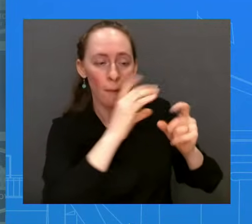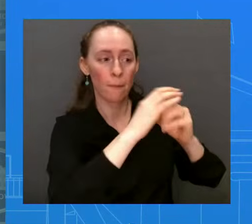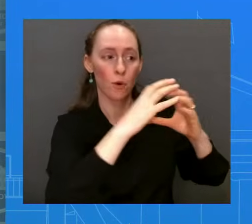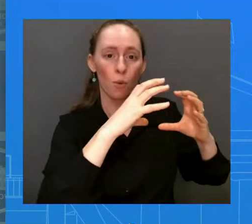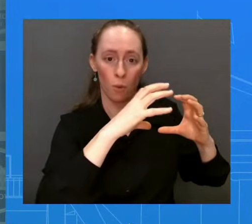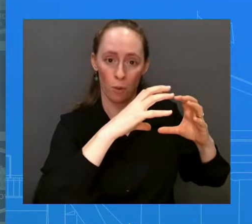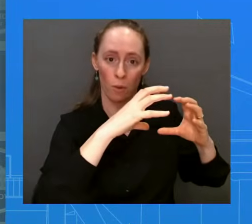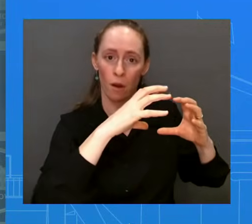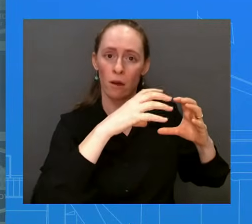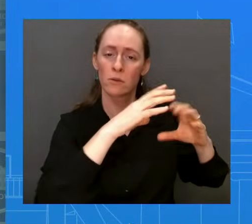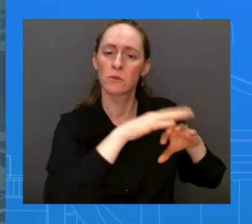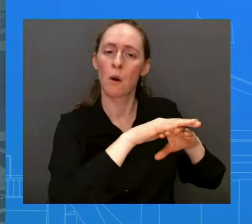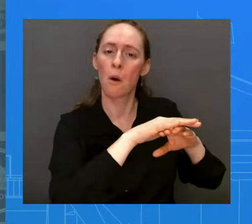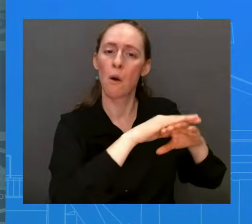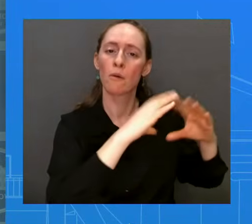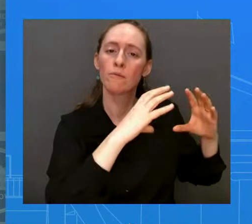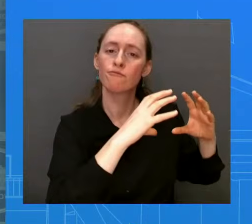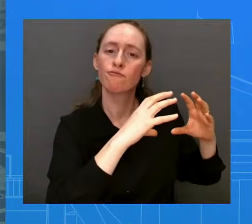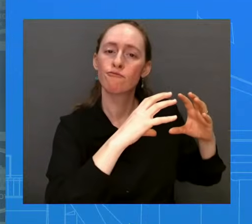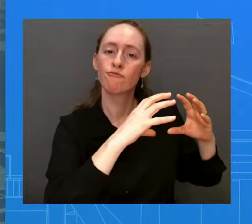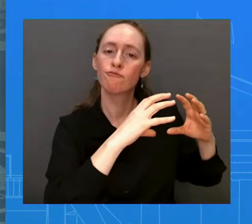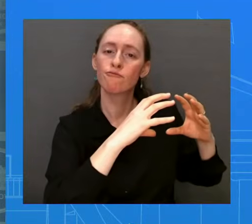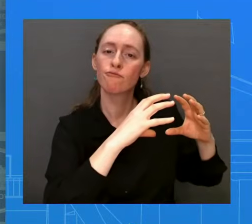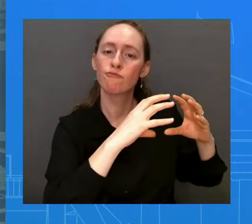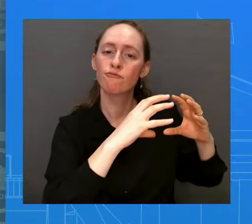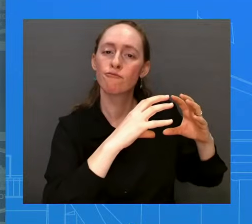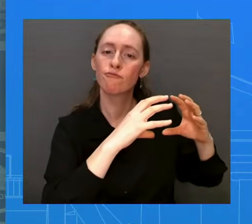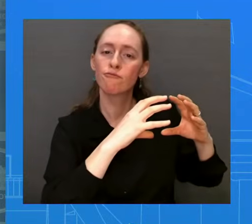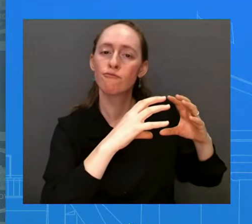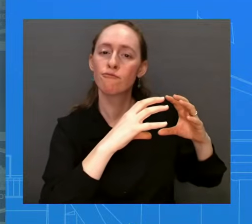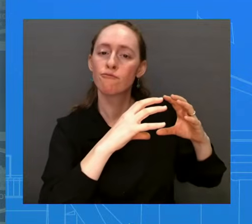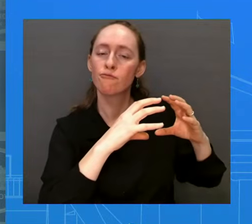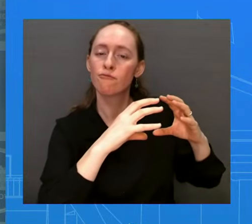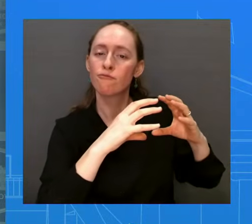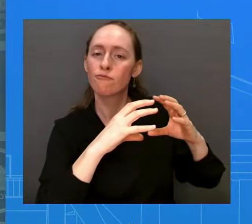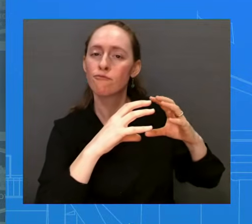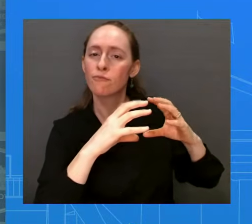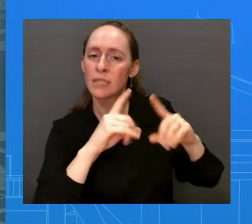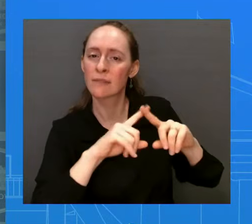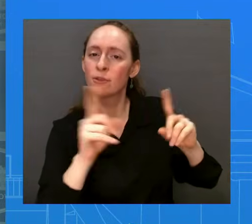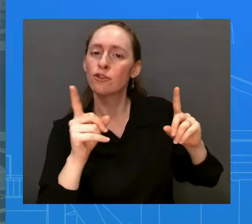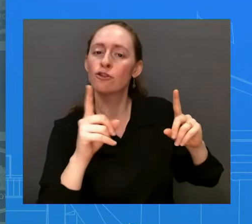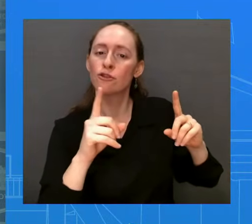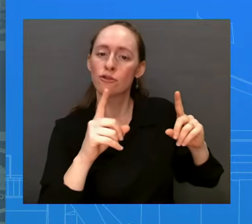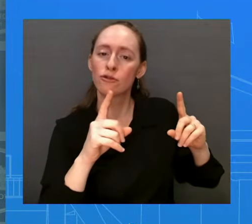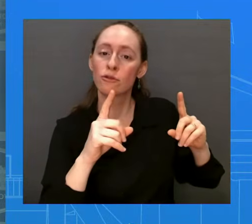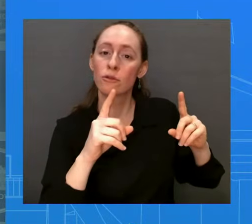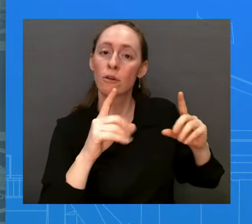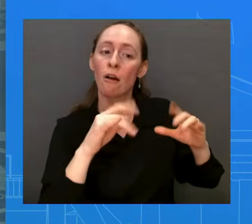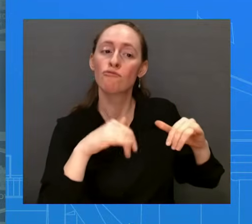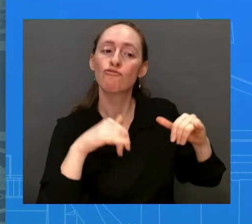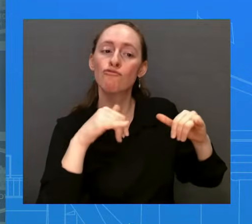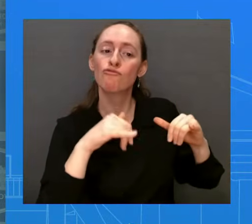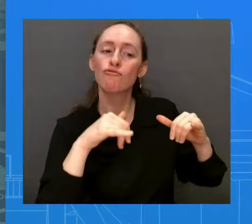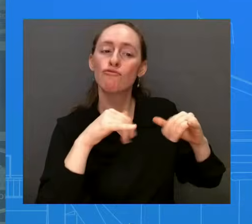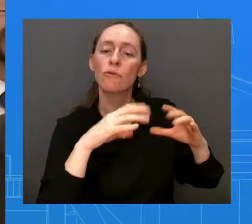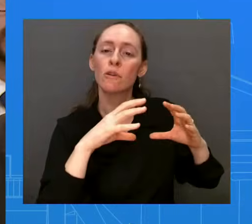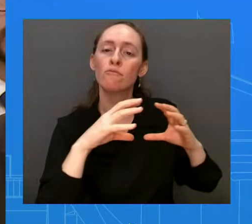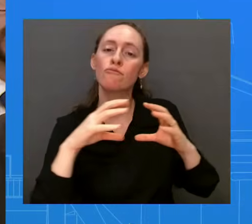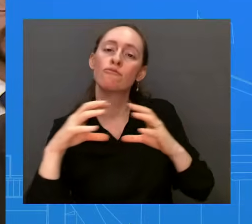If you can loiter, you can soak in a little bit more, you can spend more time over a sensitive site. The Press: But some of their satellites